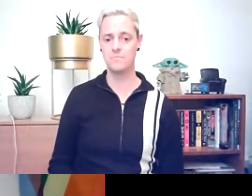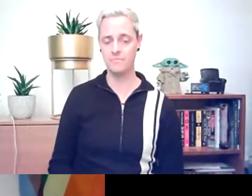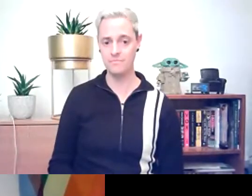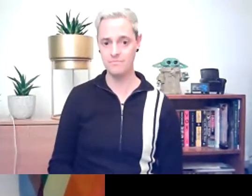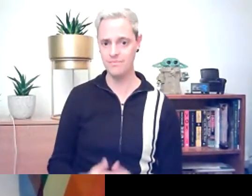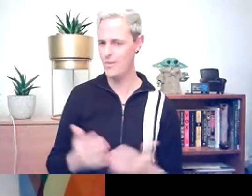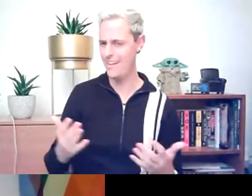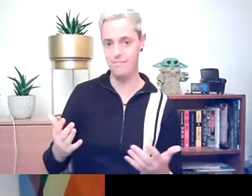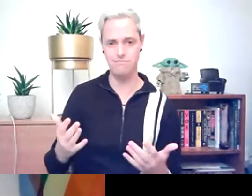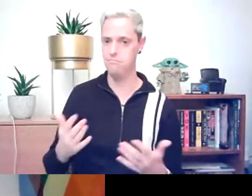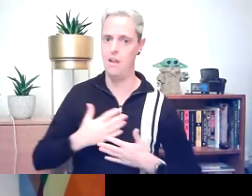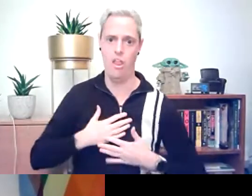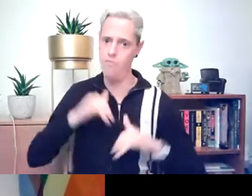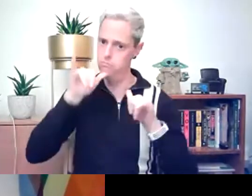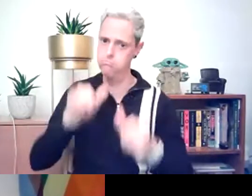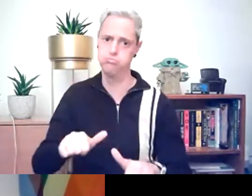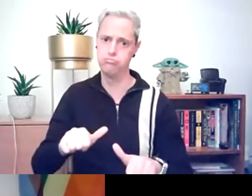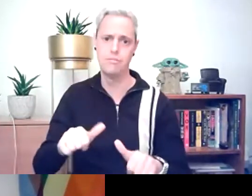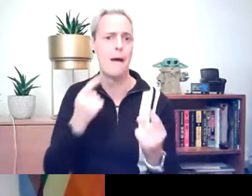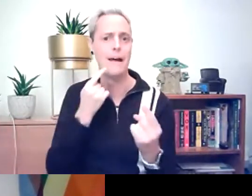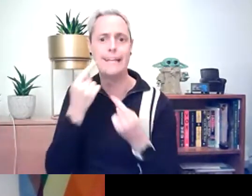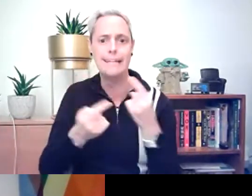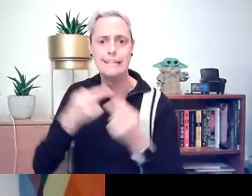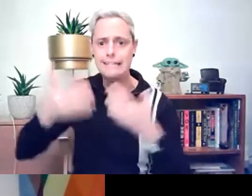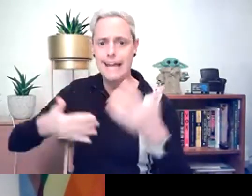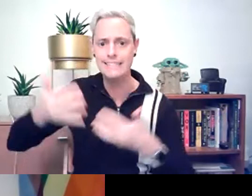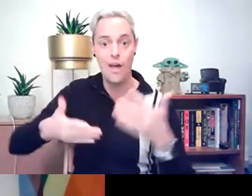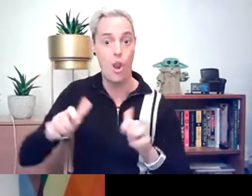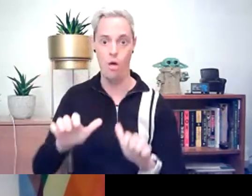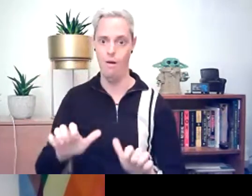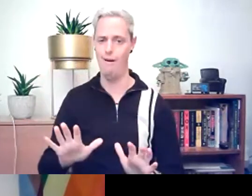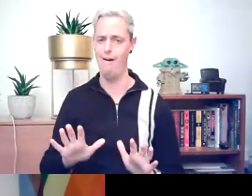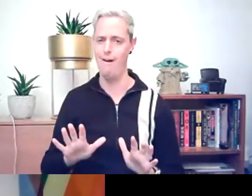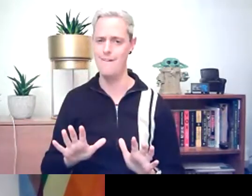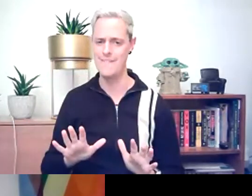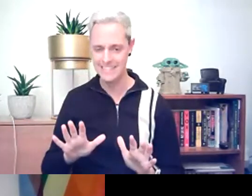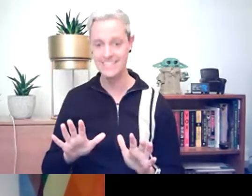and then touch Louis Bailey and dots on release came on board to to work with me and we